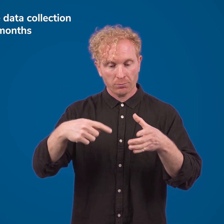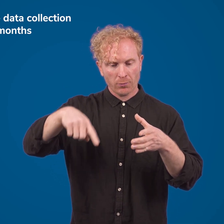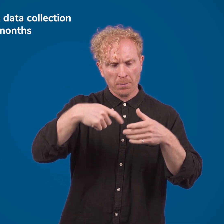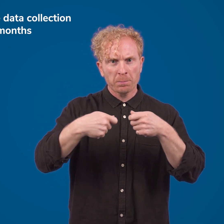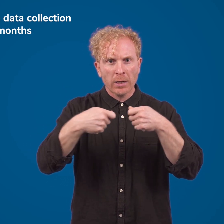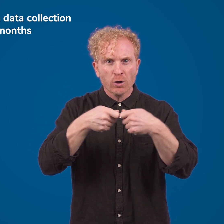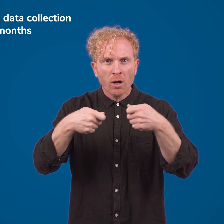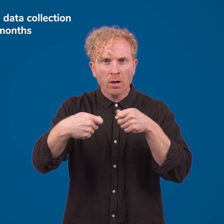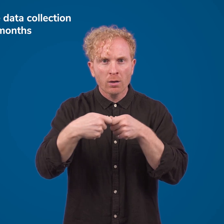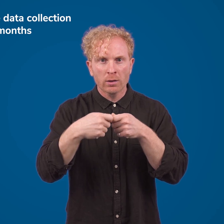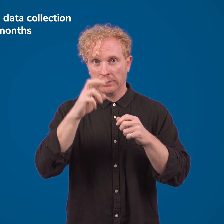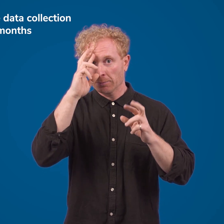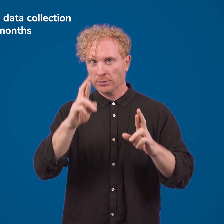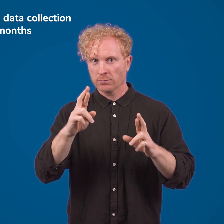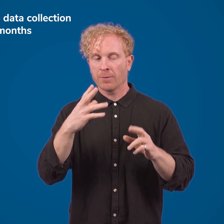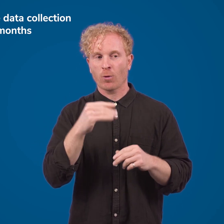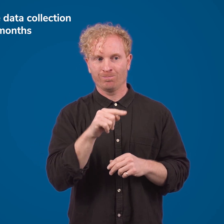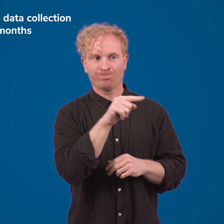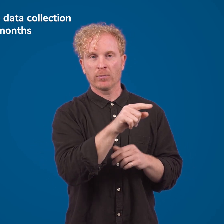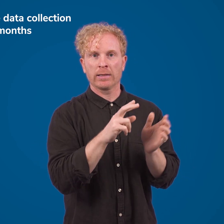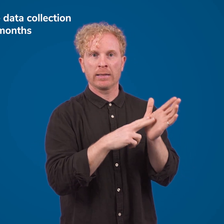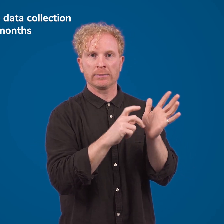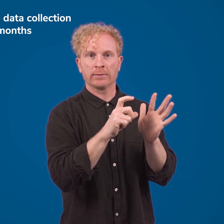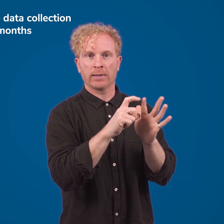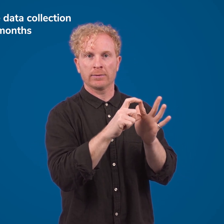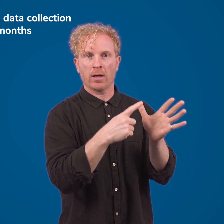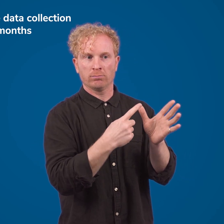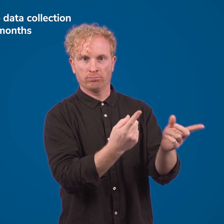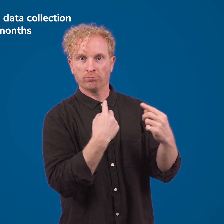These measures are expected to come from the NDDA